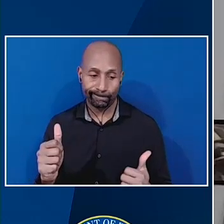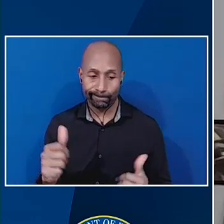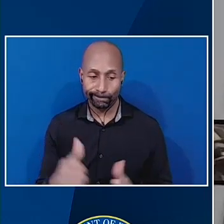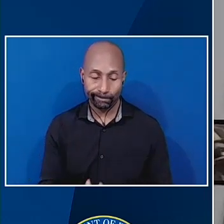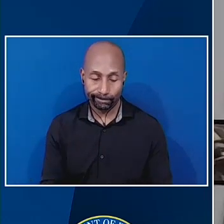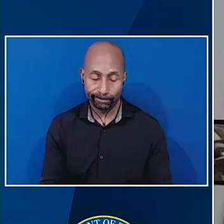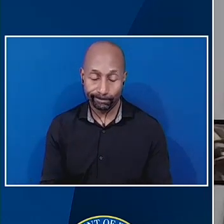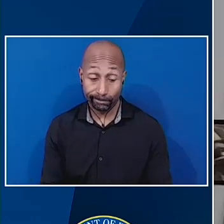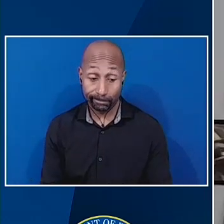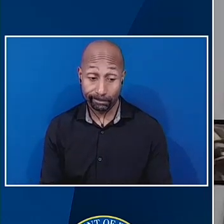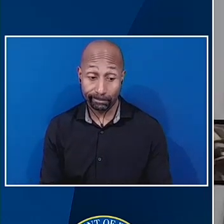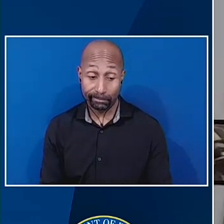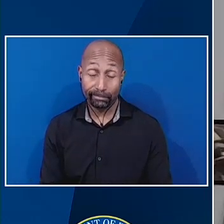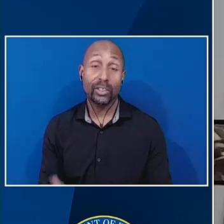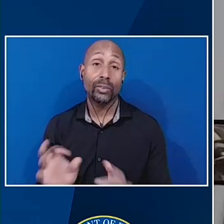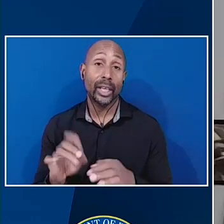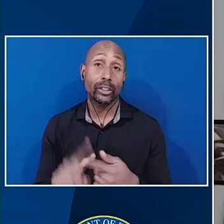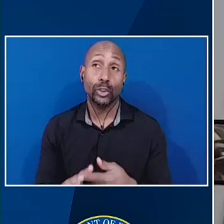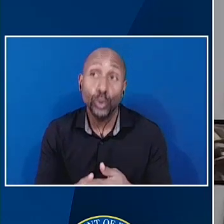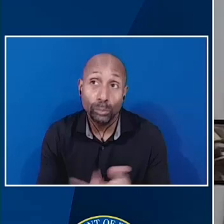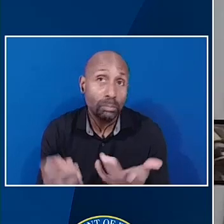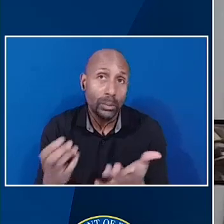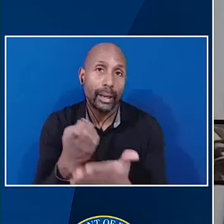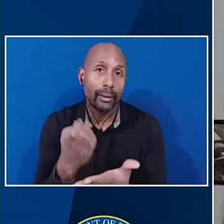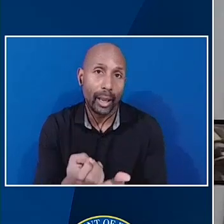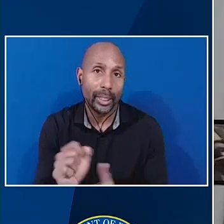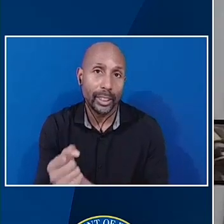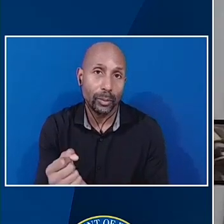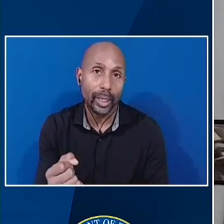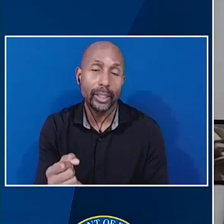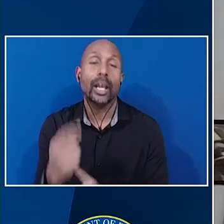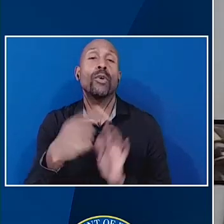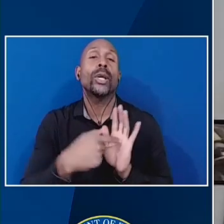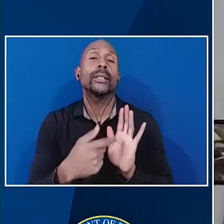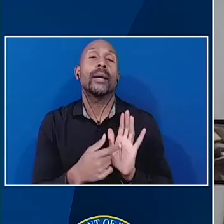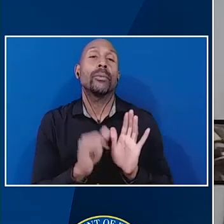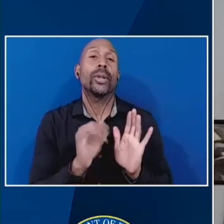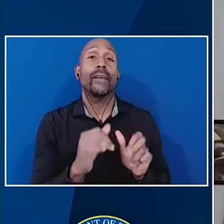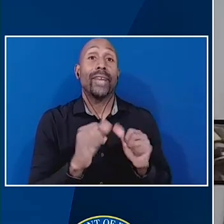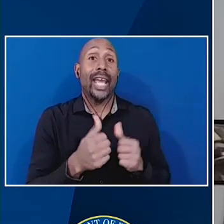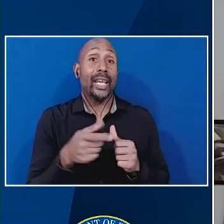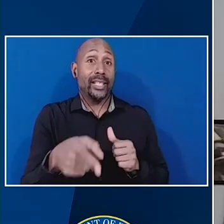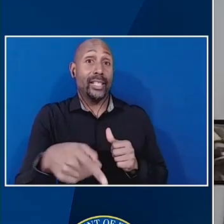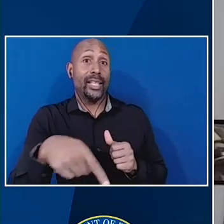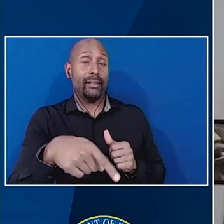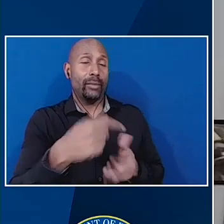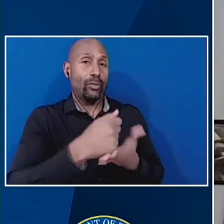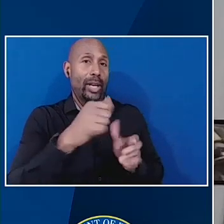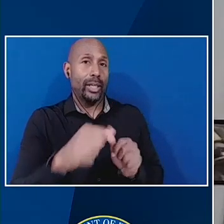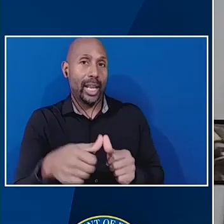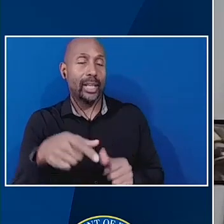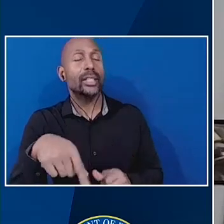economic situations where, say, an agency that has a, you know, that has a standard